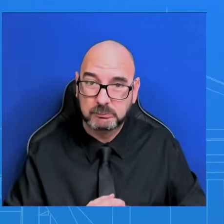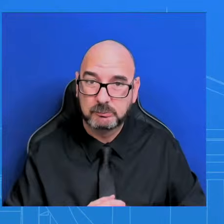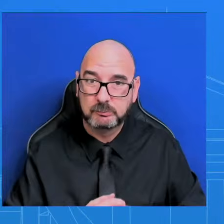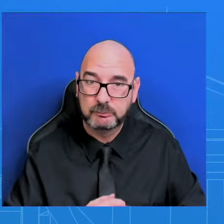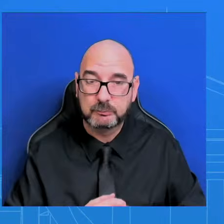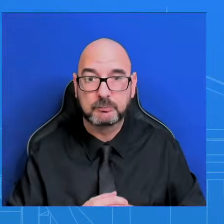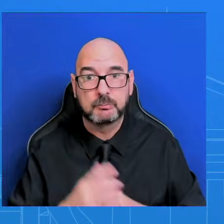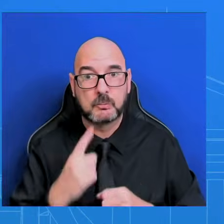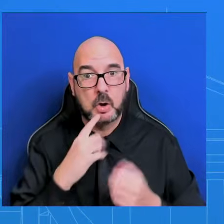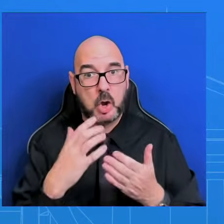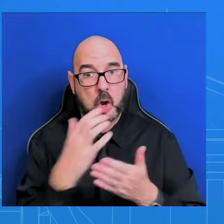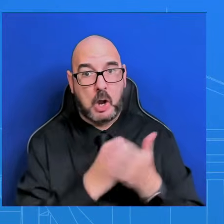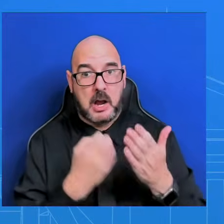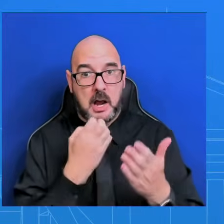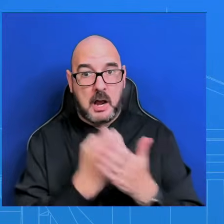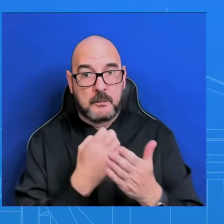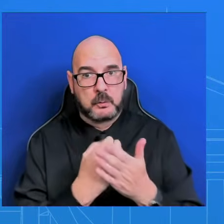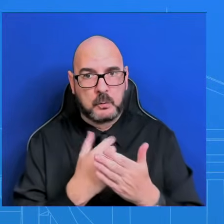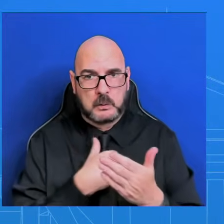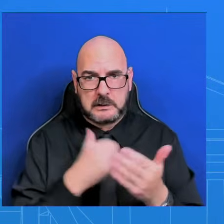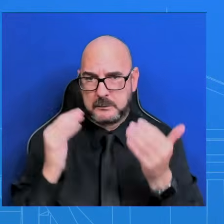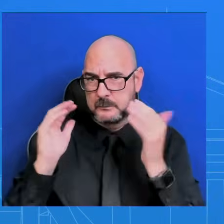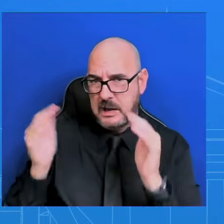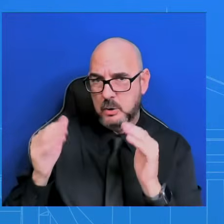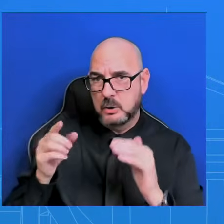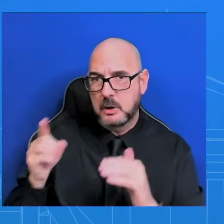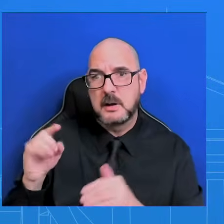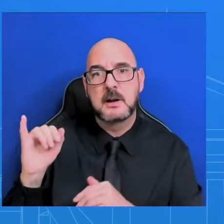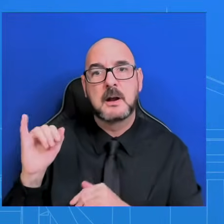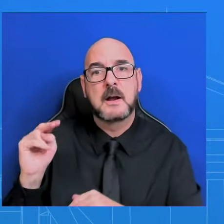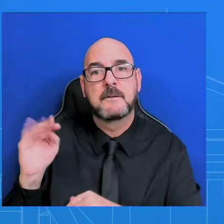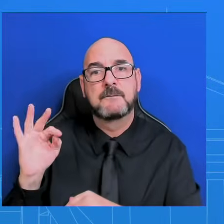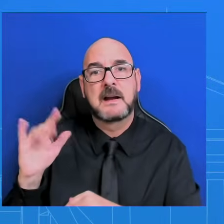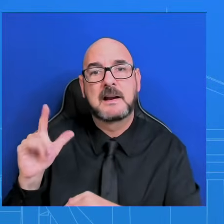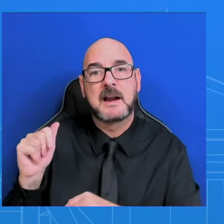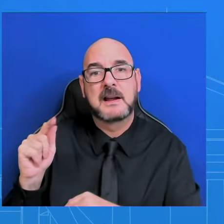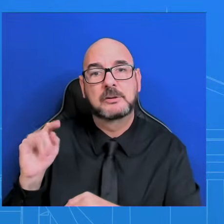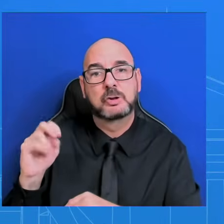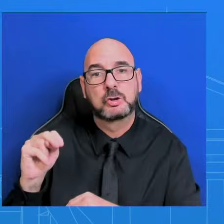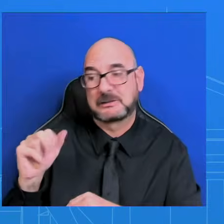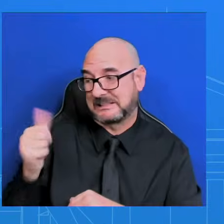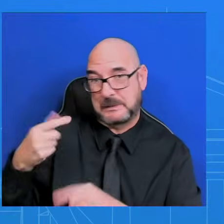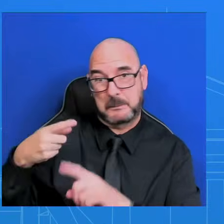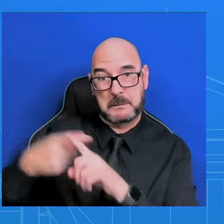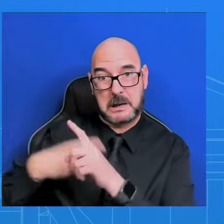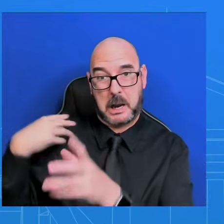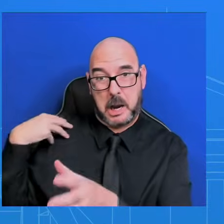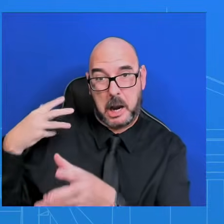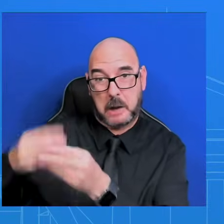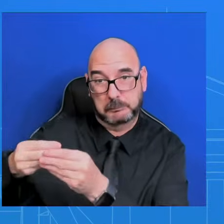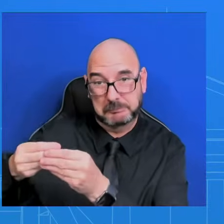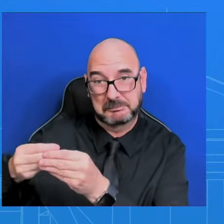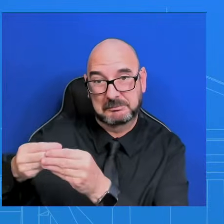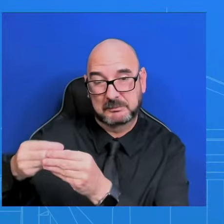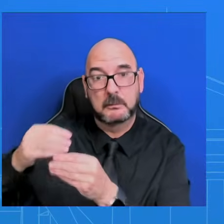for 10 months in a row. The unemployment rate has remained below 4 percent for the longest stretch in 50 years.